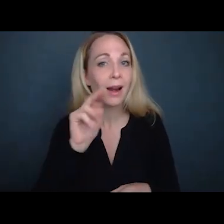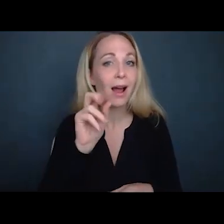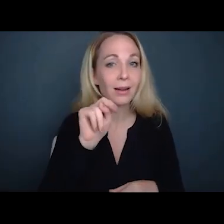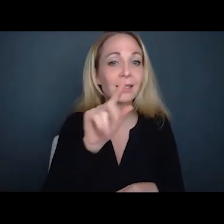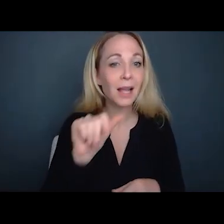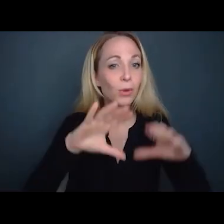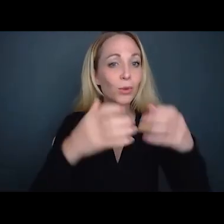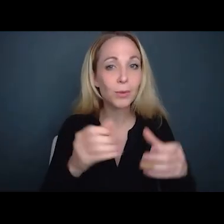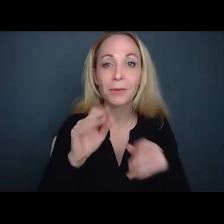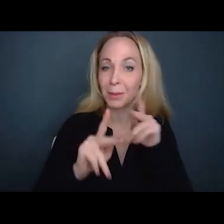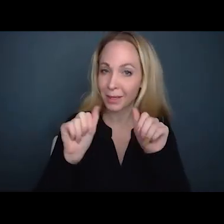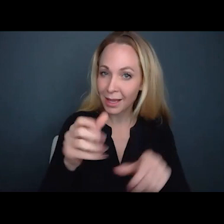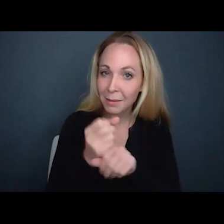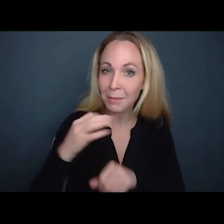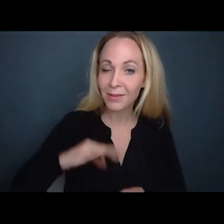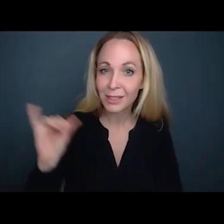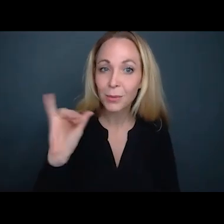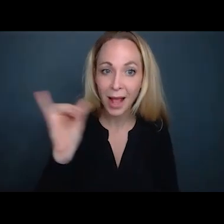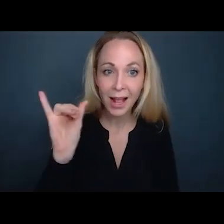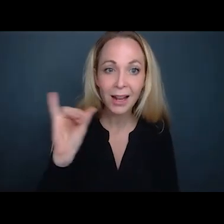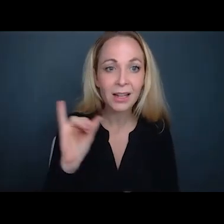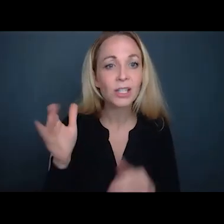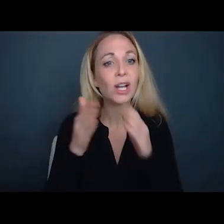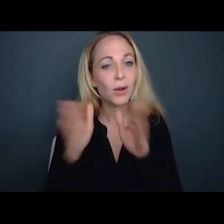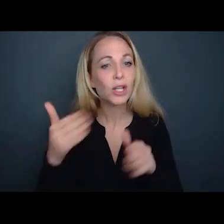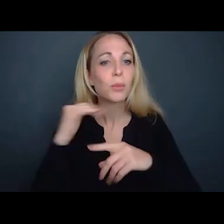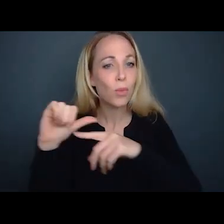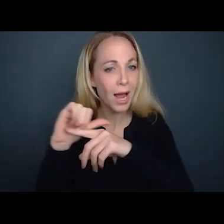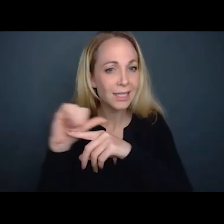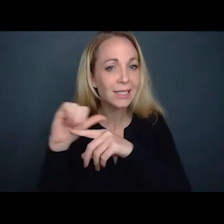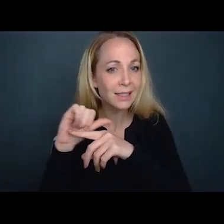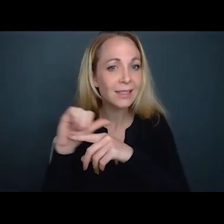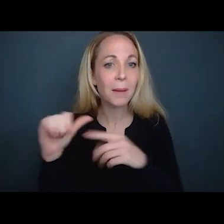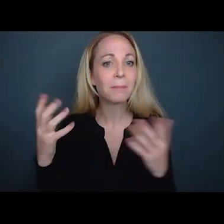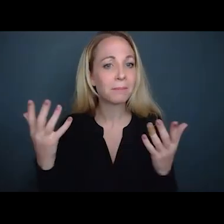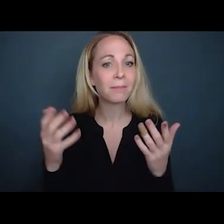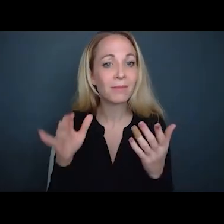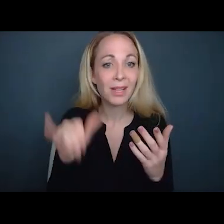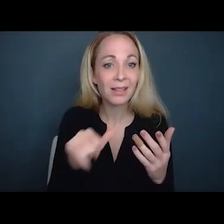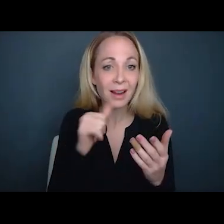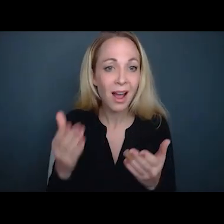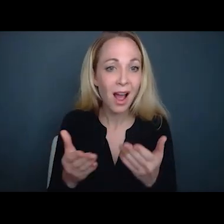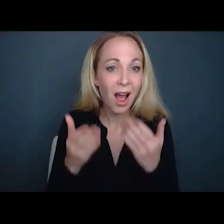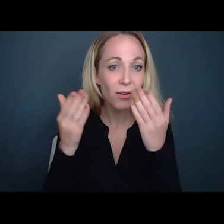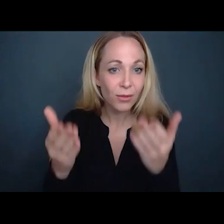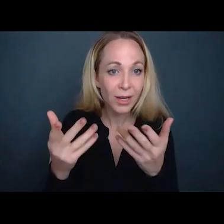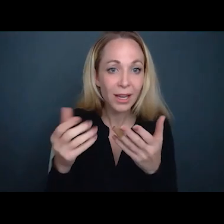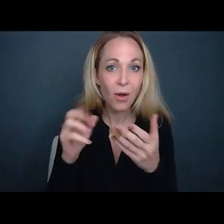the benefits as well. There are generally good practices, but they’re not often fully incorporated into public spaces